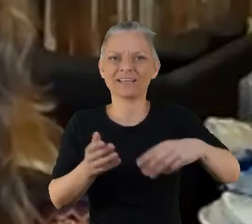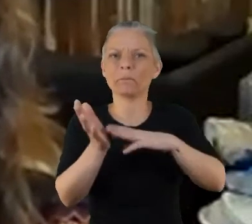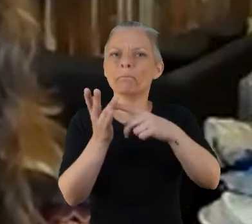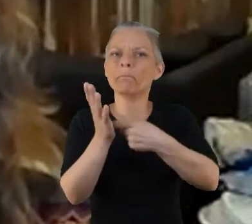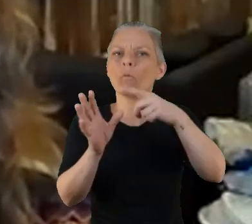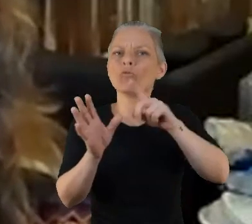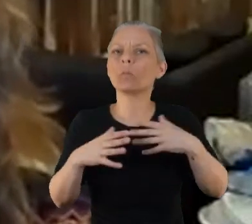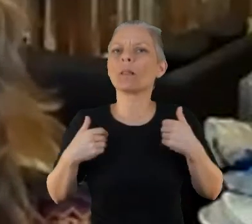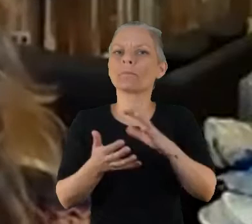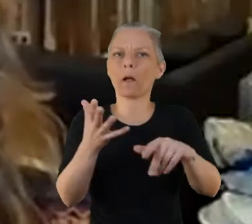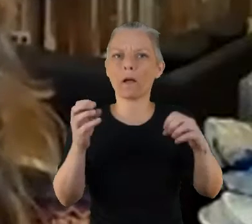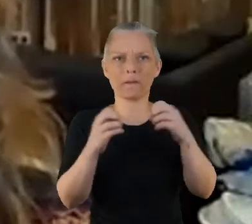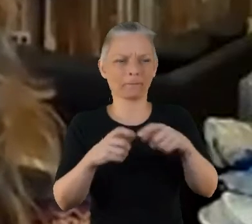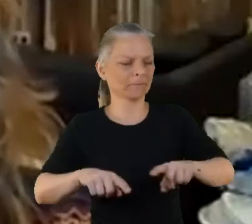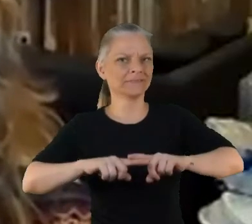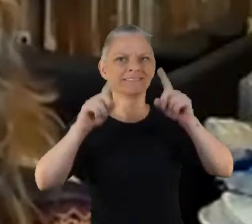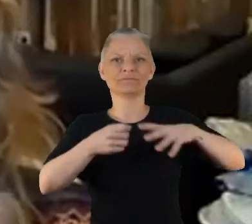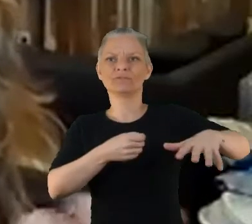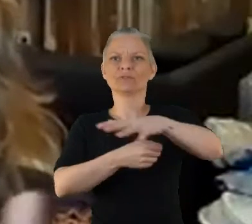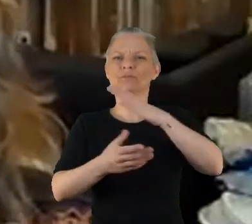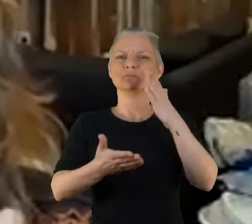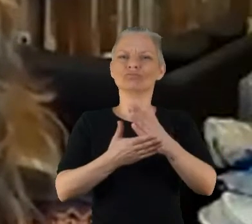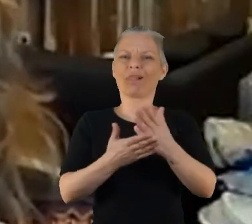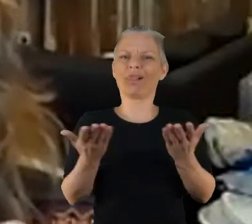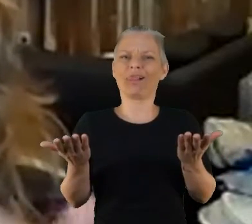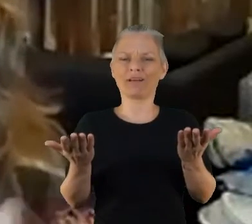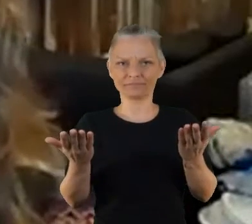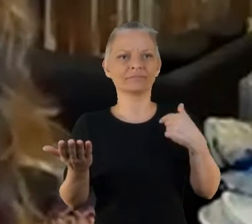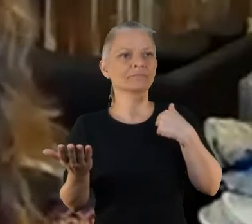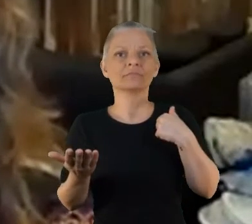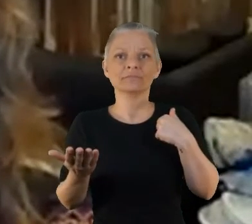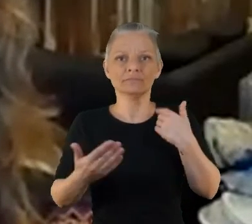take our time to do. But you see it helps to achieve the objectives of our organisation,